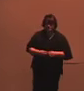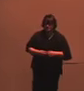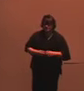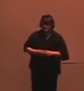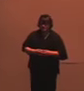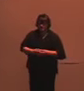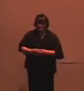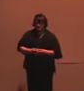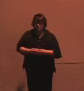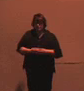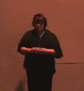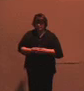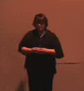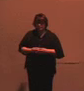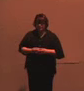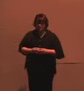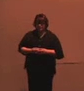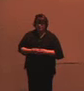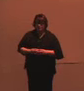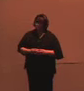This whole thing is a private house.